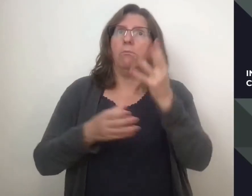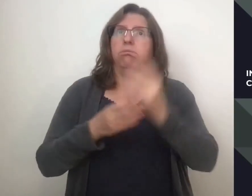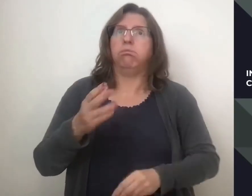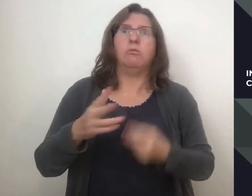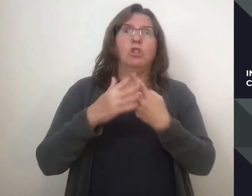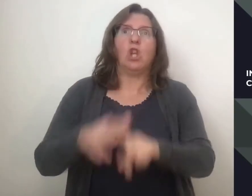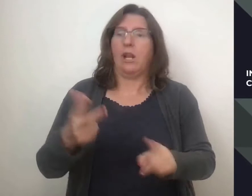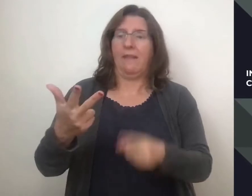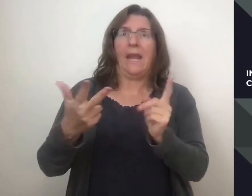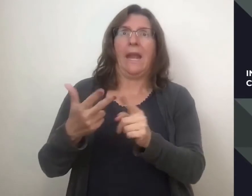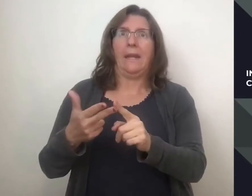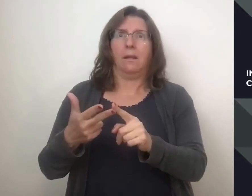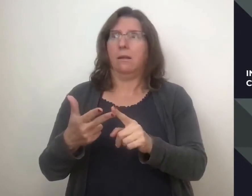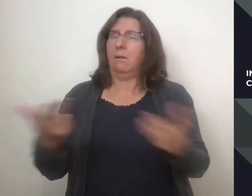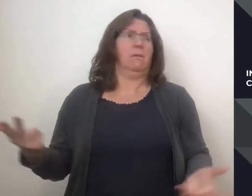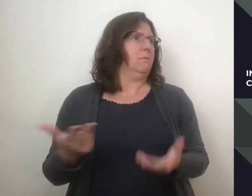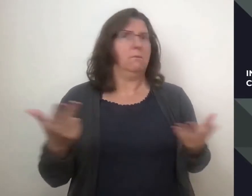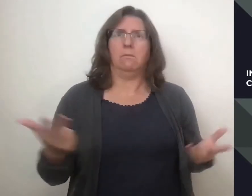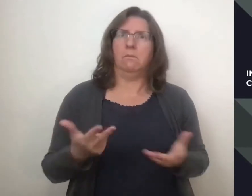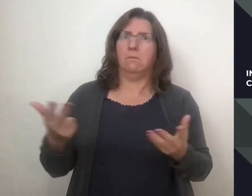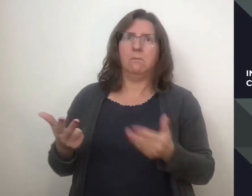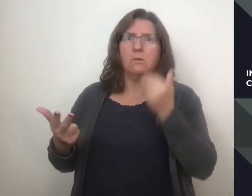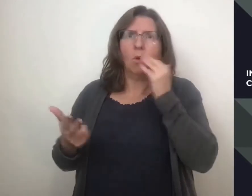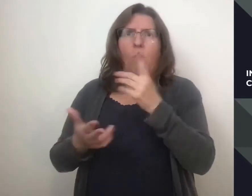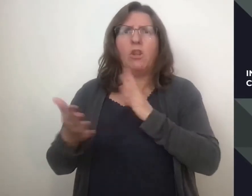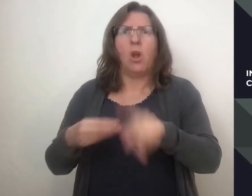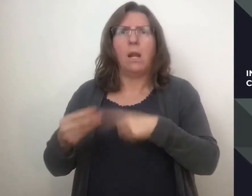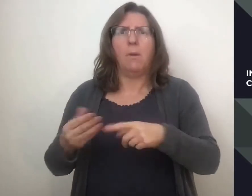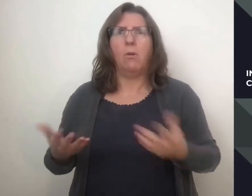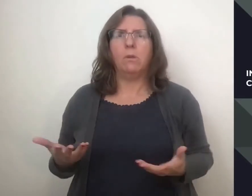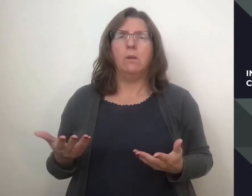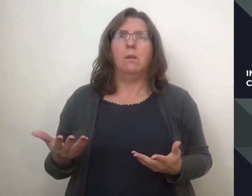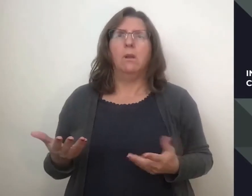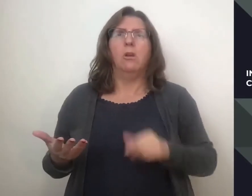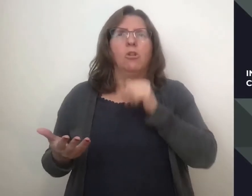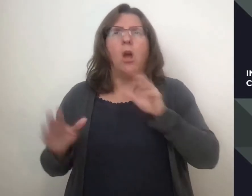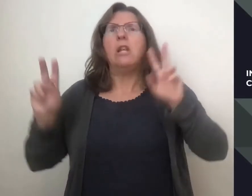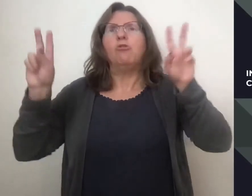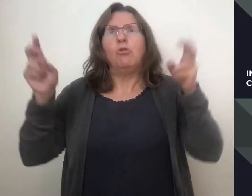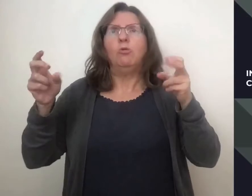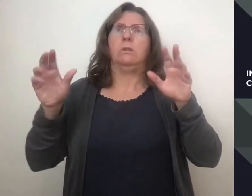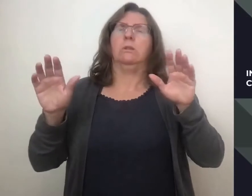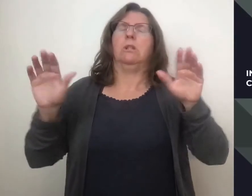But someone language deprived is unaware and may begin with what we would normally consider the end.